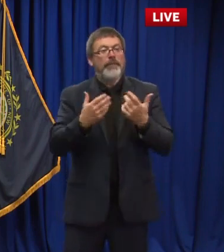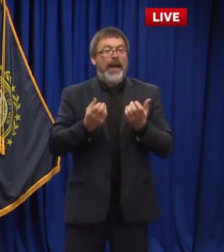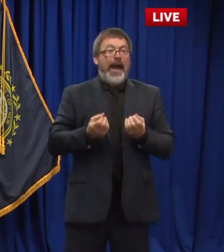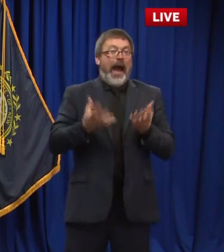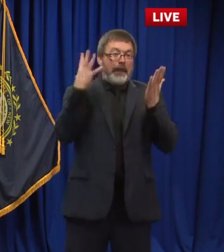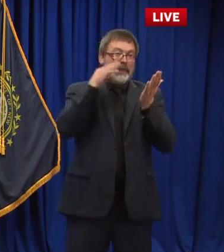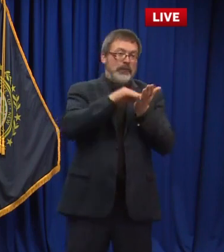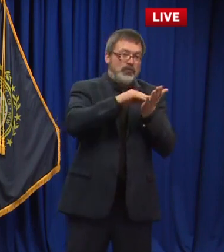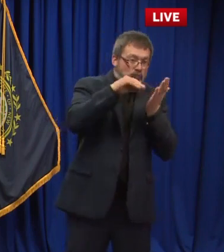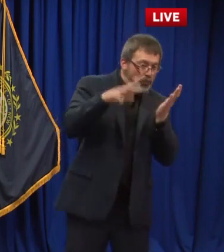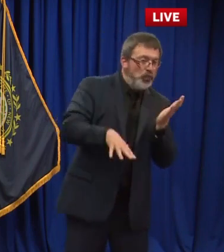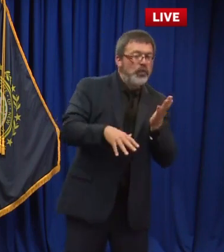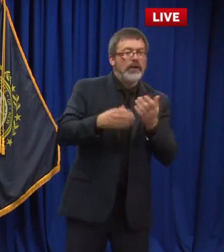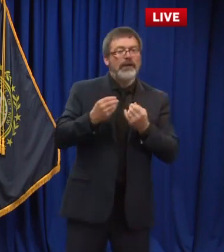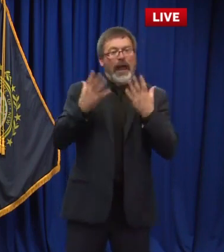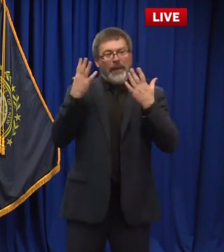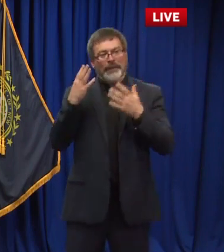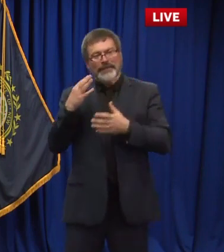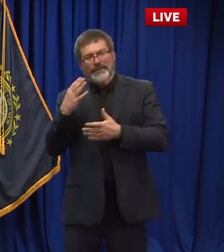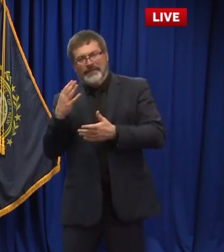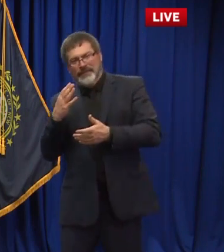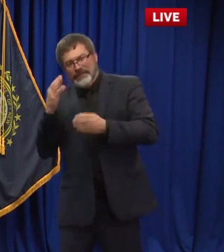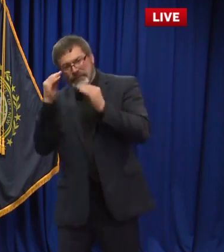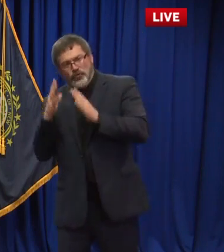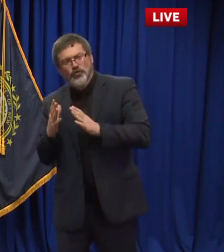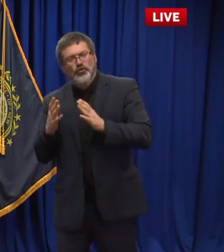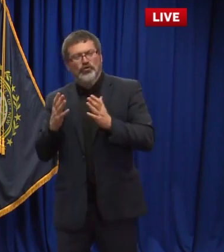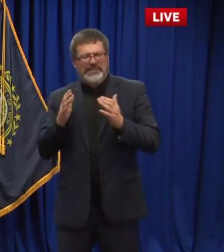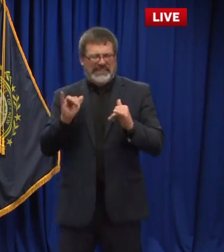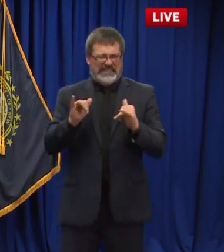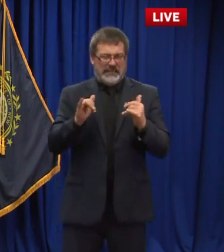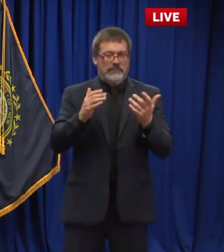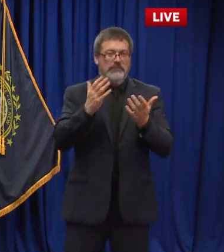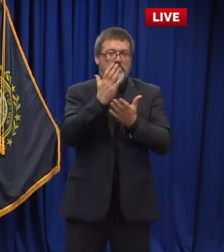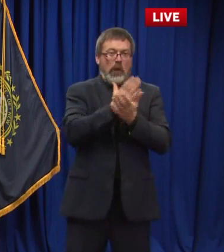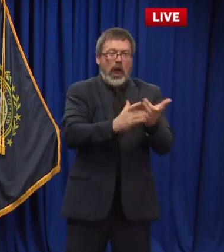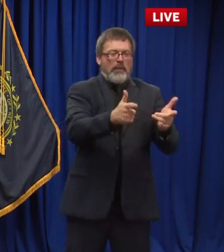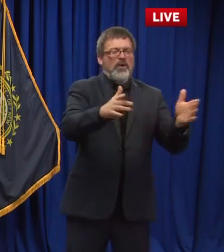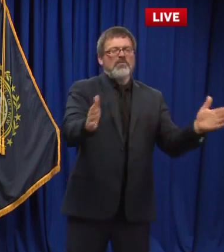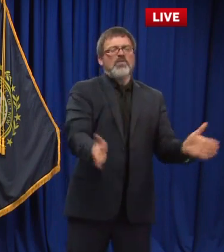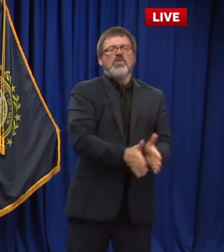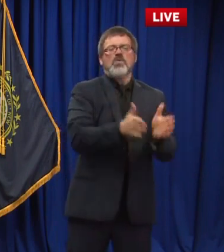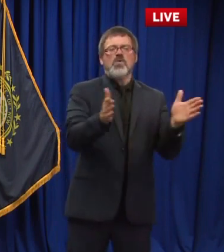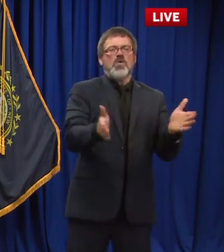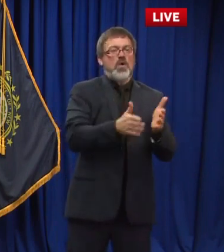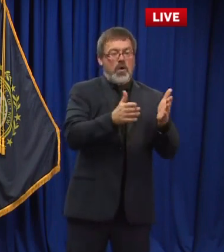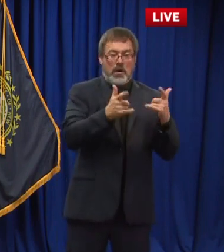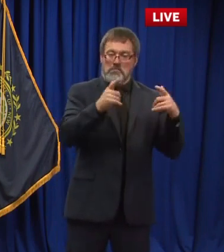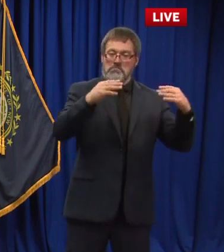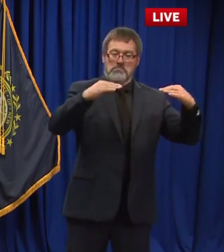ONE THING WE LOOKED AT WAS THE PHYSICAL SIZE OF CLASSROOMS.